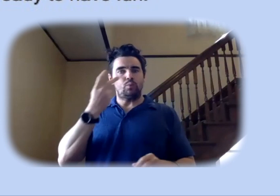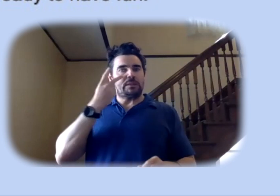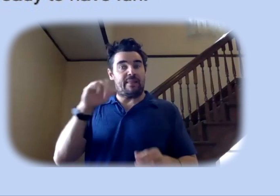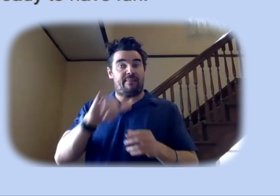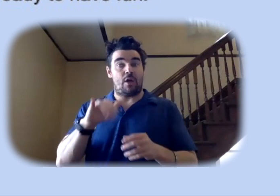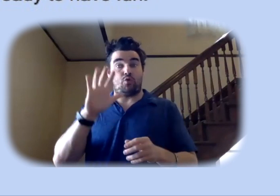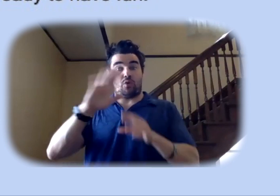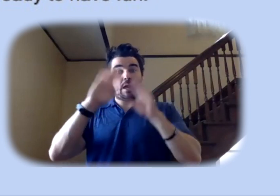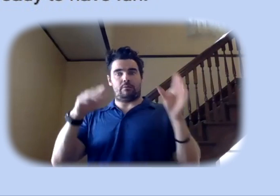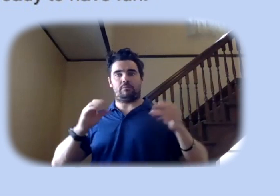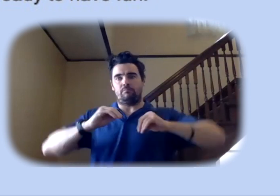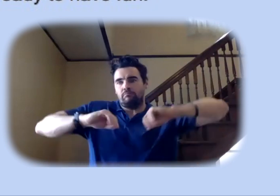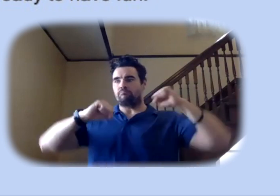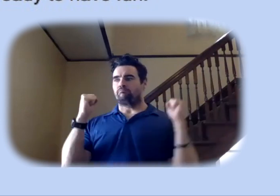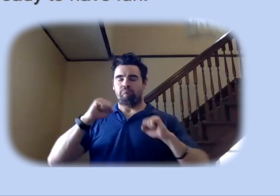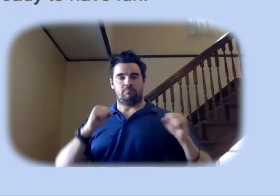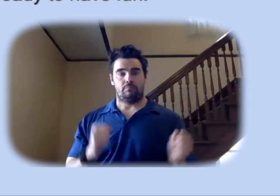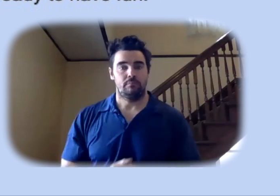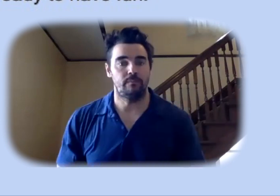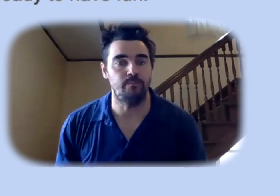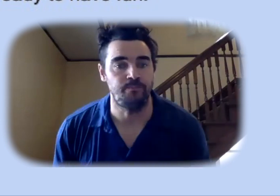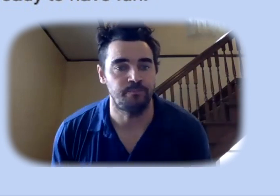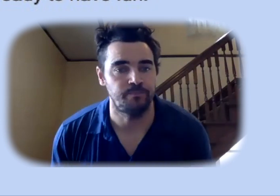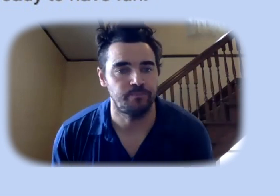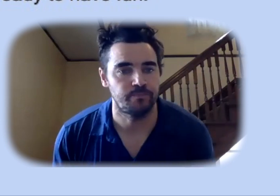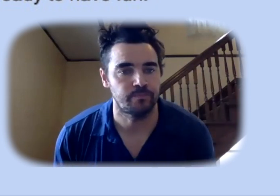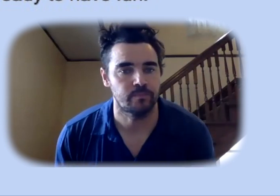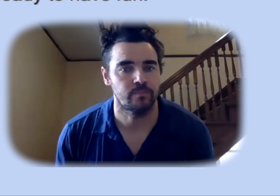You also want to make sure that your child can see that that is a space that allows them to be active.